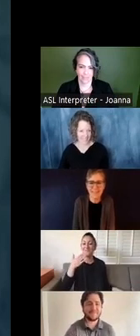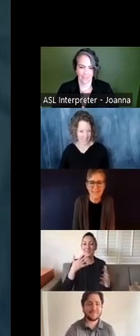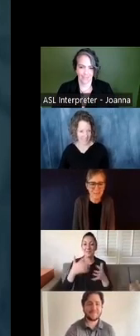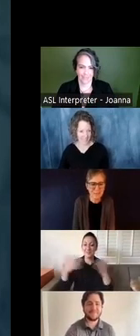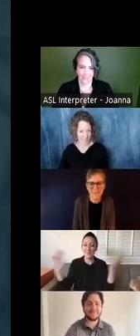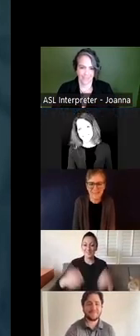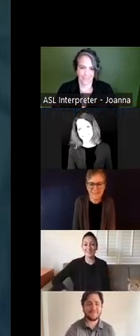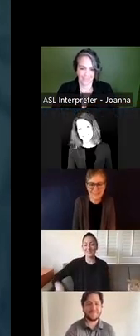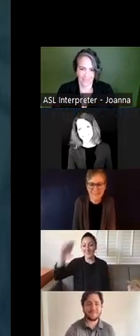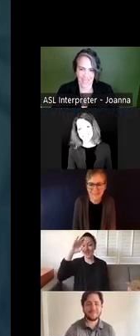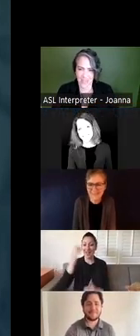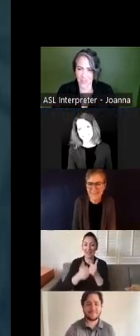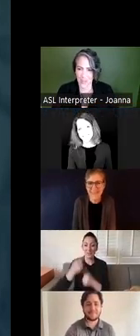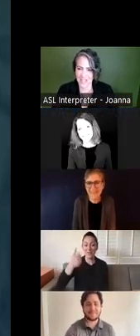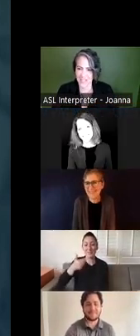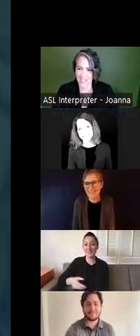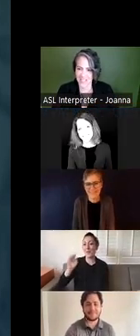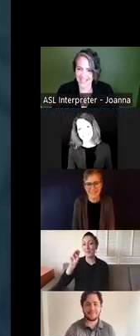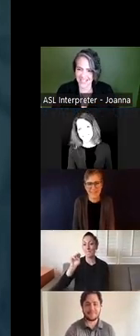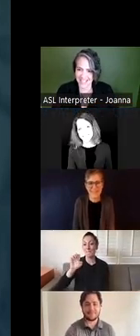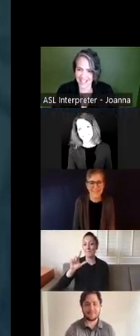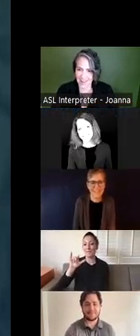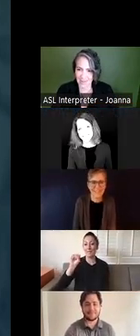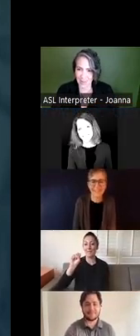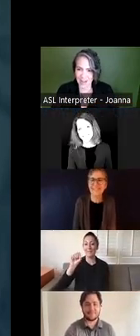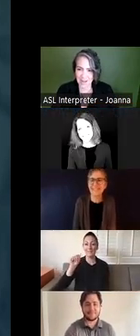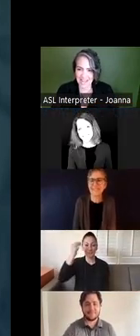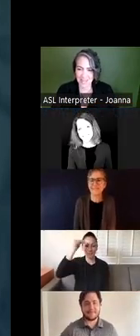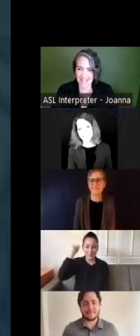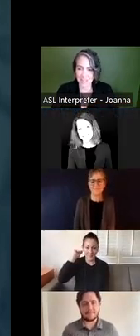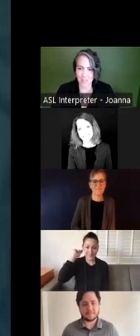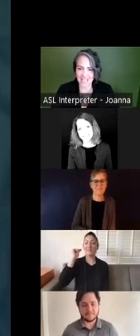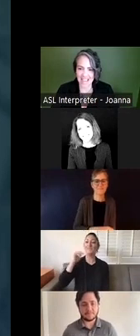Thank you. Thank you so much. Hello, everyone. My name is Melissa